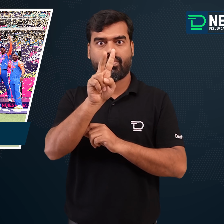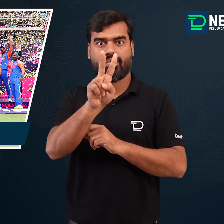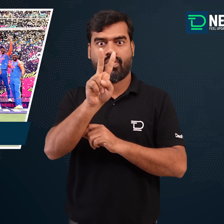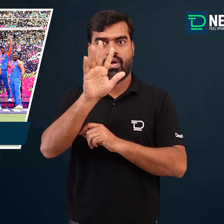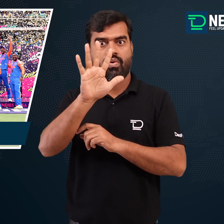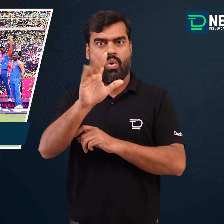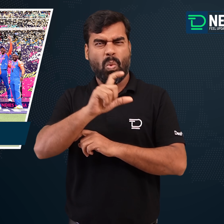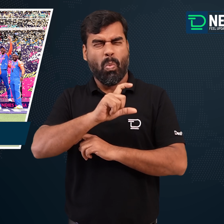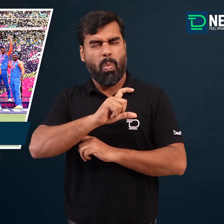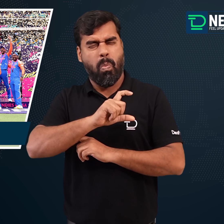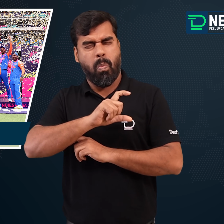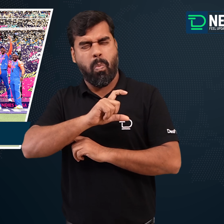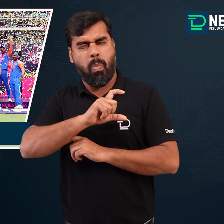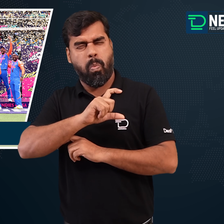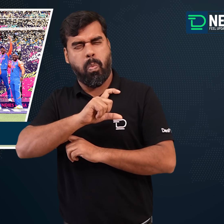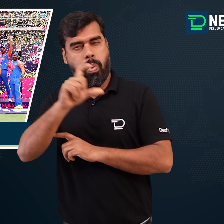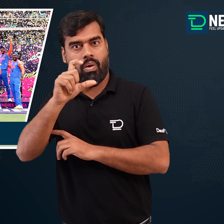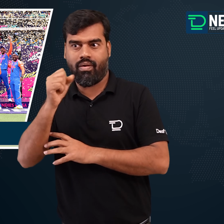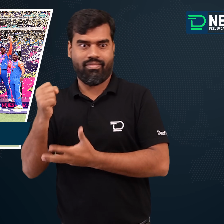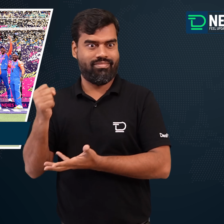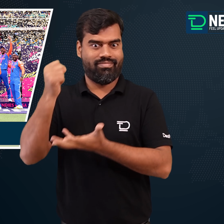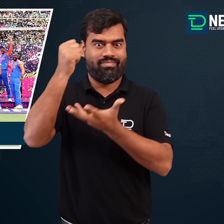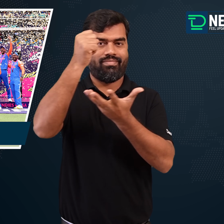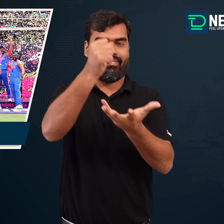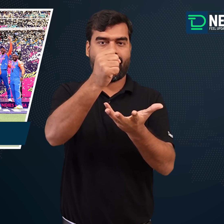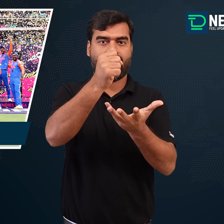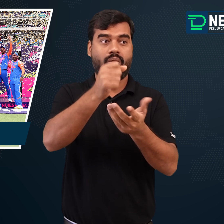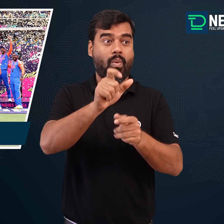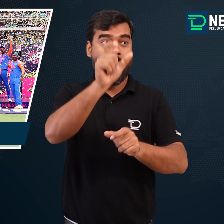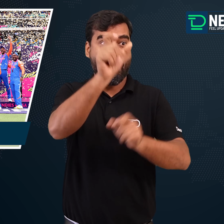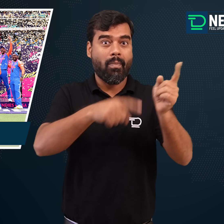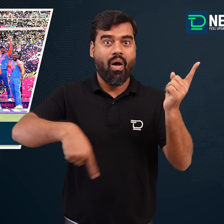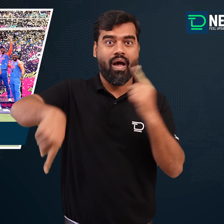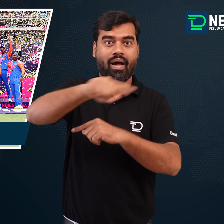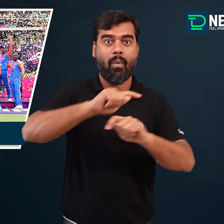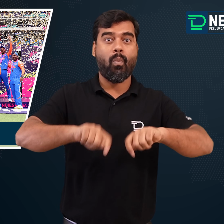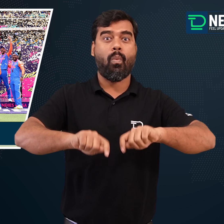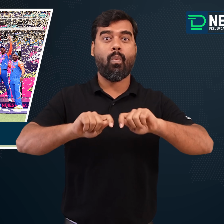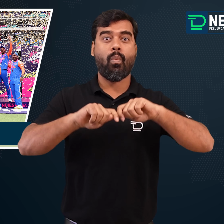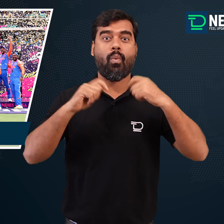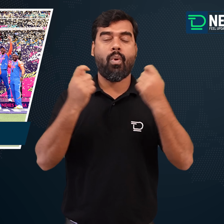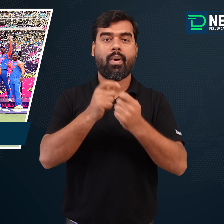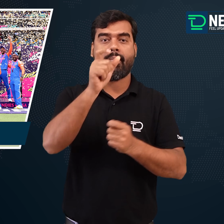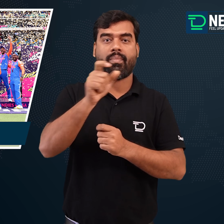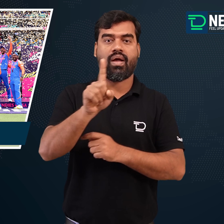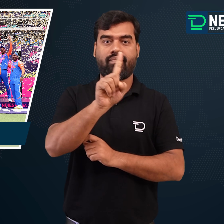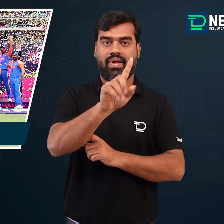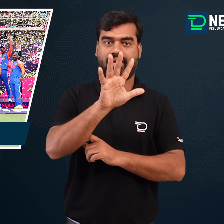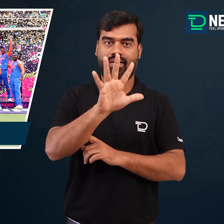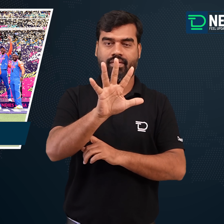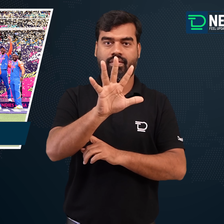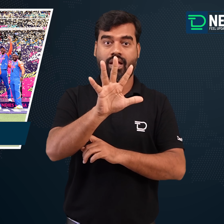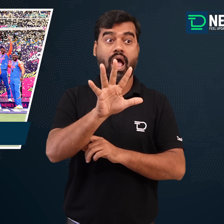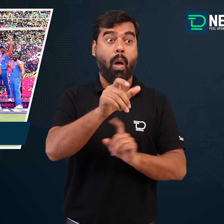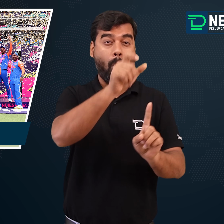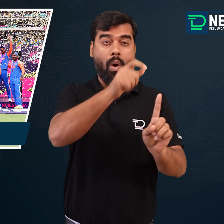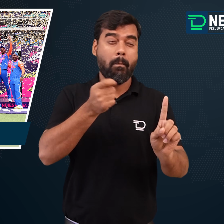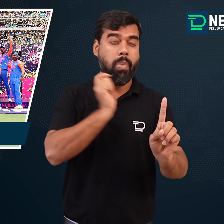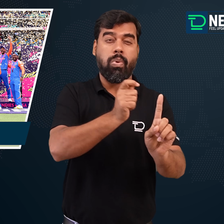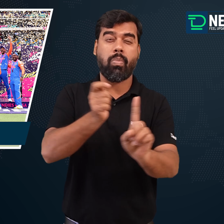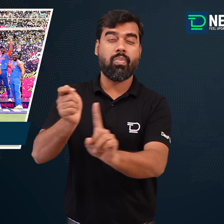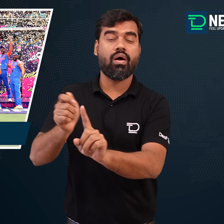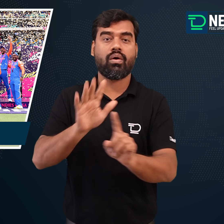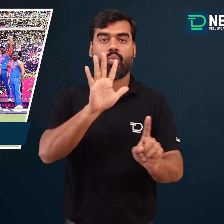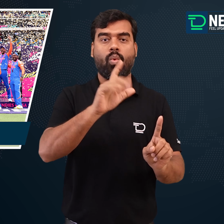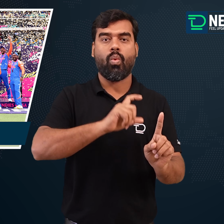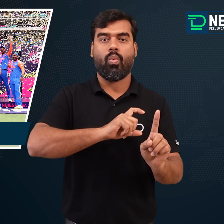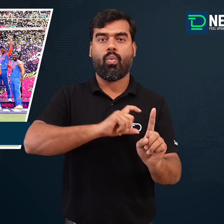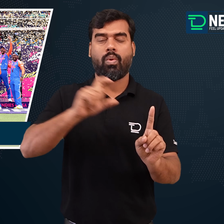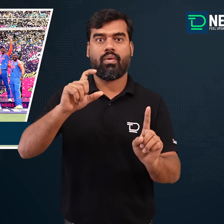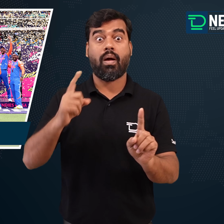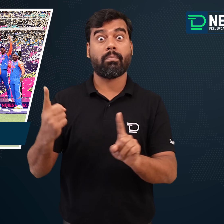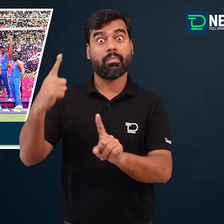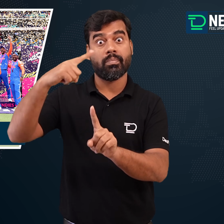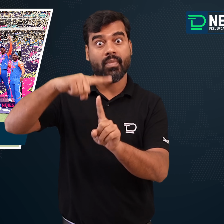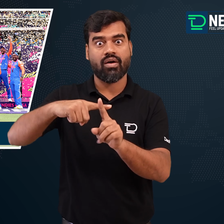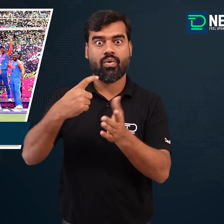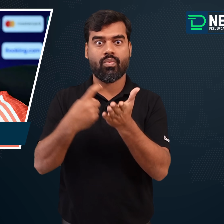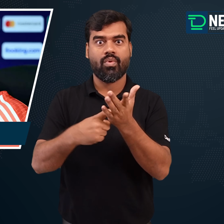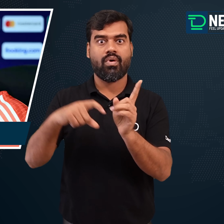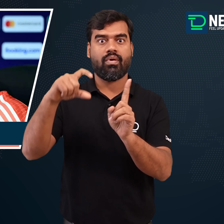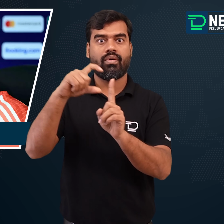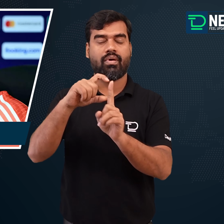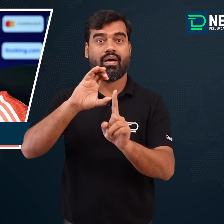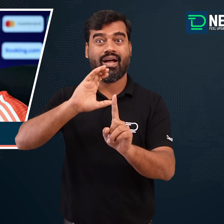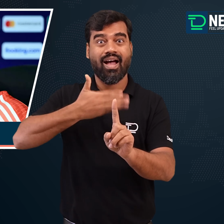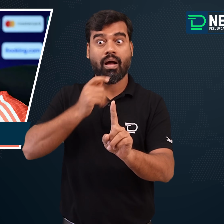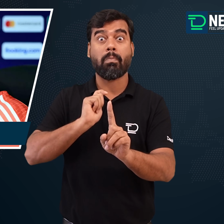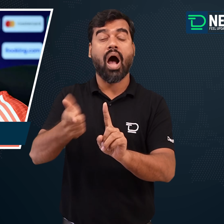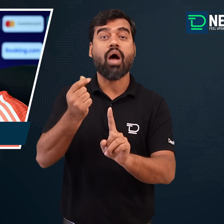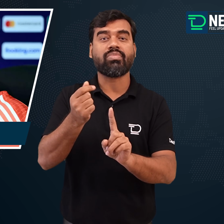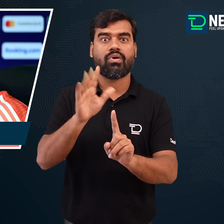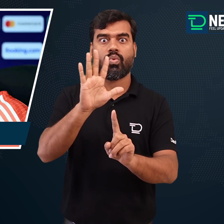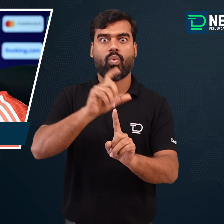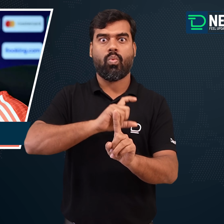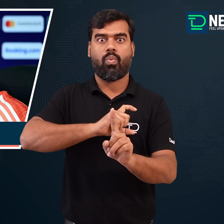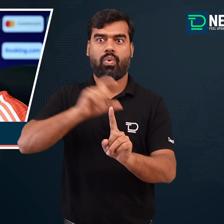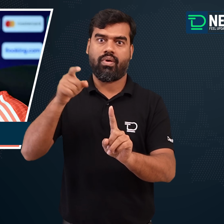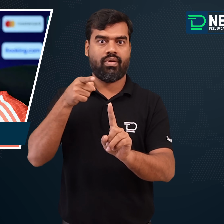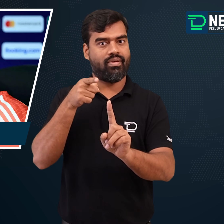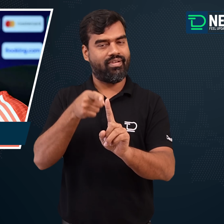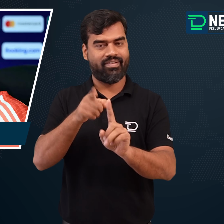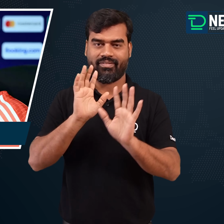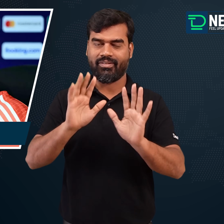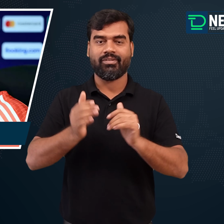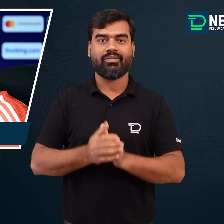the 15 playing members of India’s winning squad and Dravid were to get ₹5 crore each from the ₹125 crore prize money.